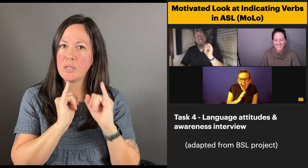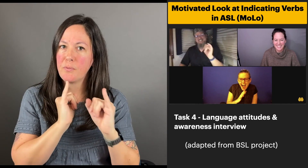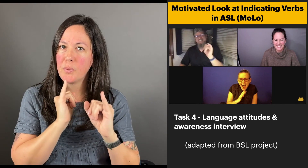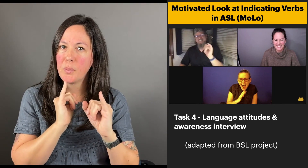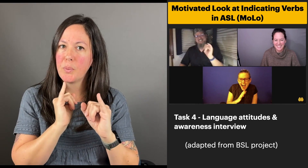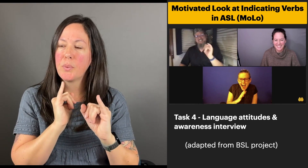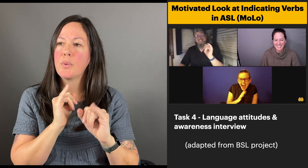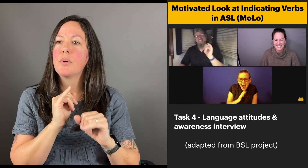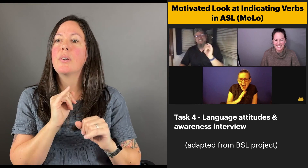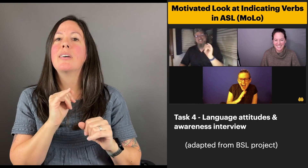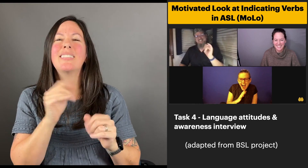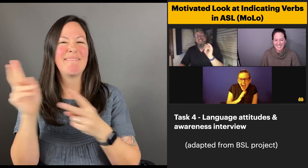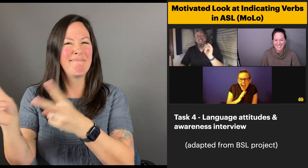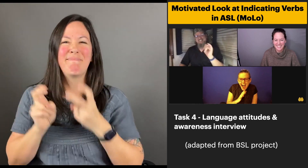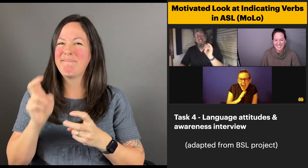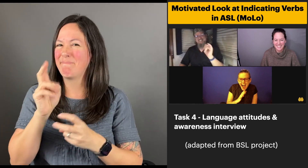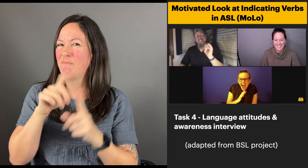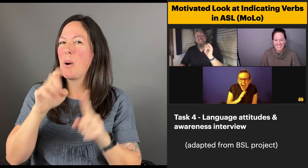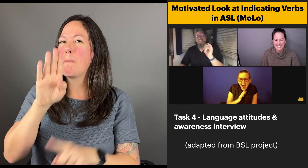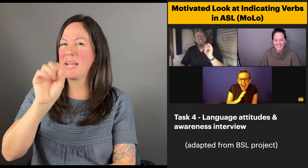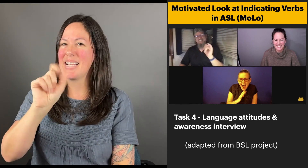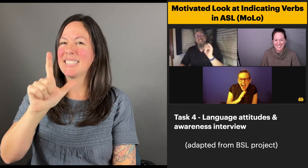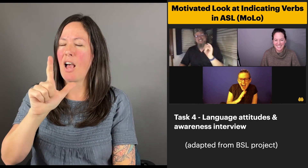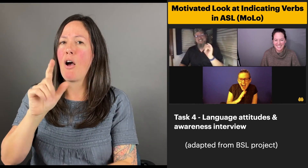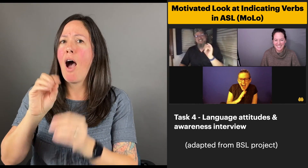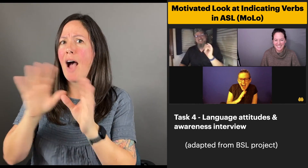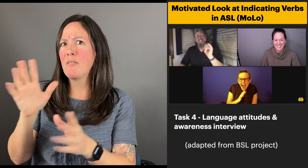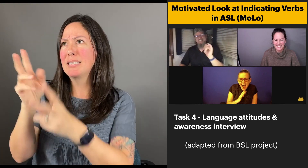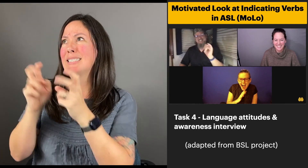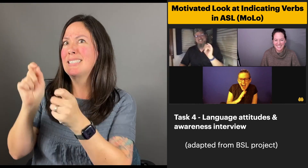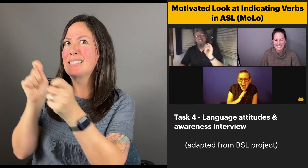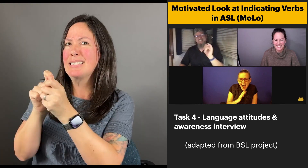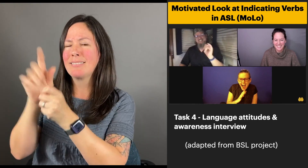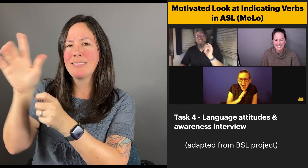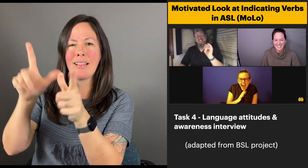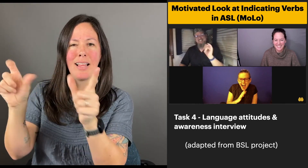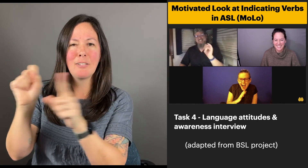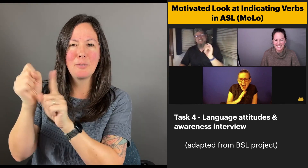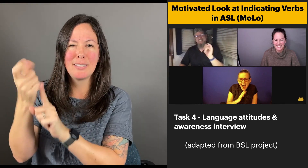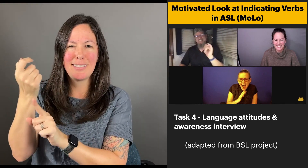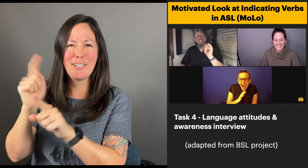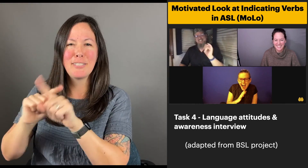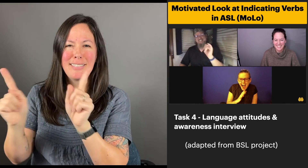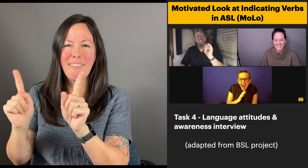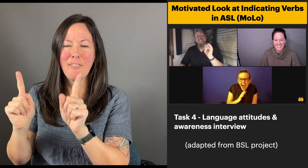was a language attitudes and awareness interview this was also inspired by the